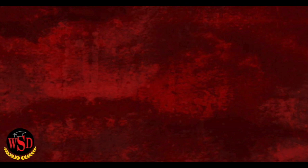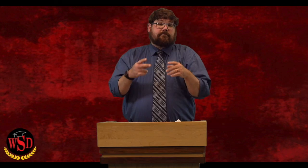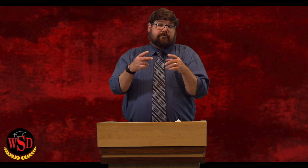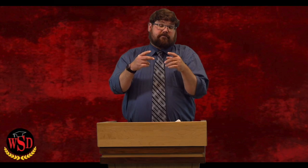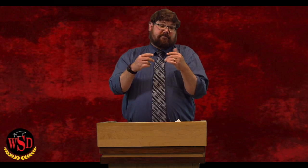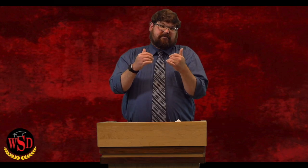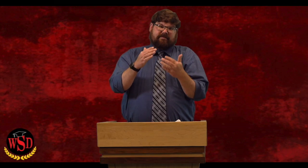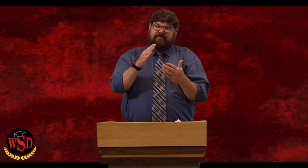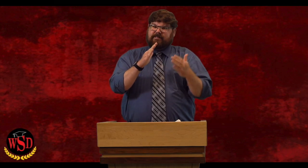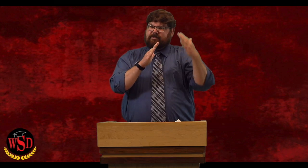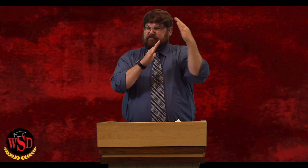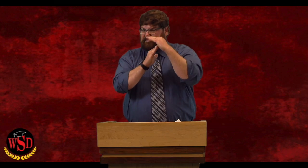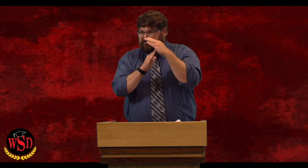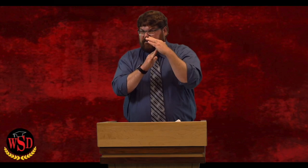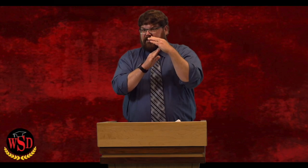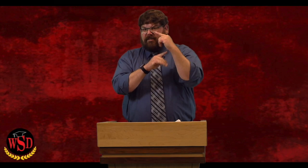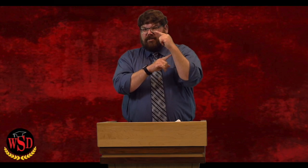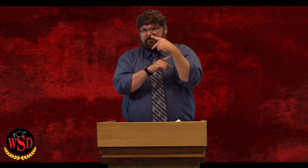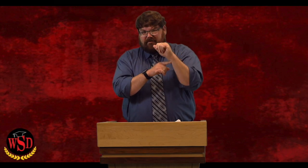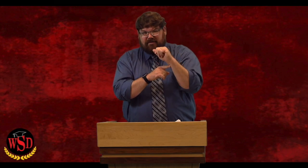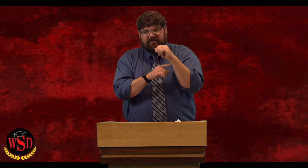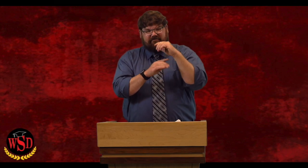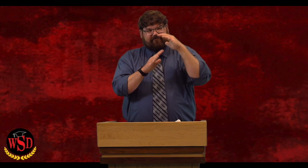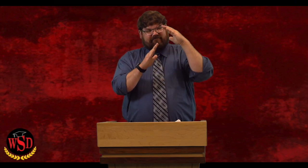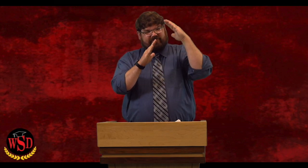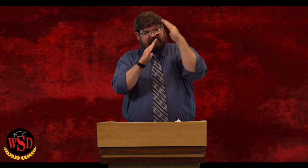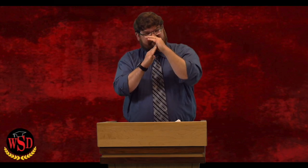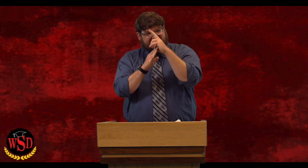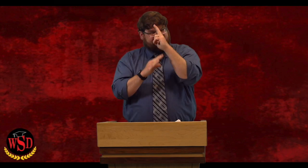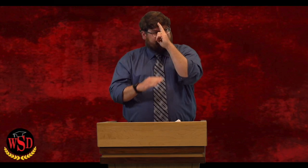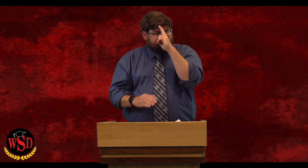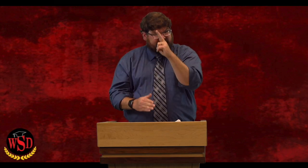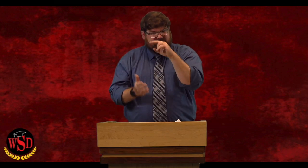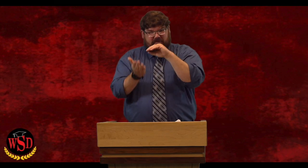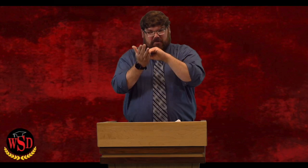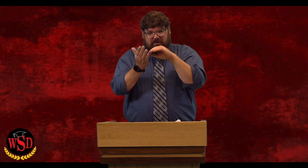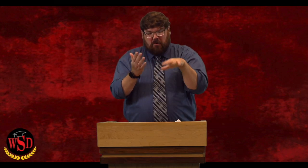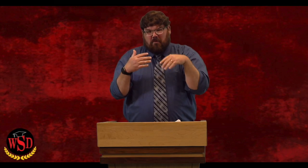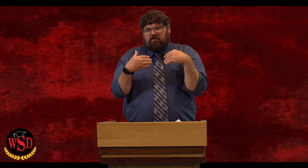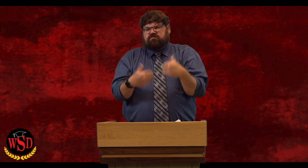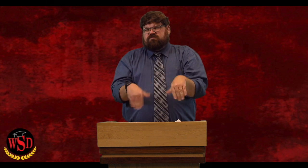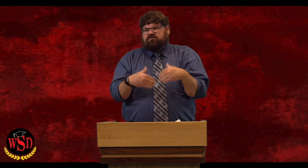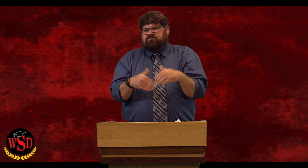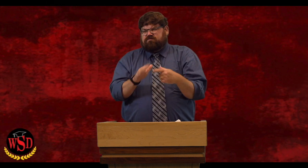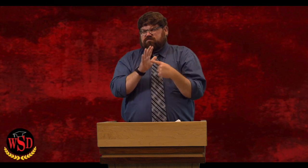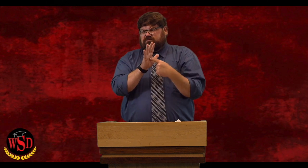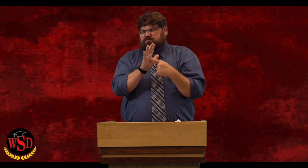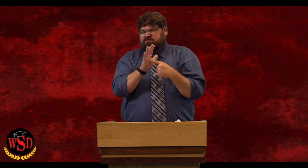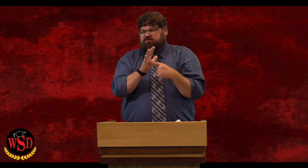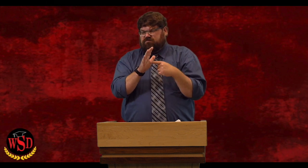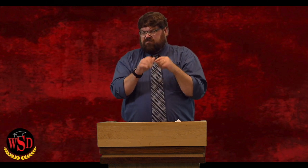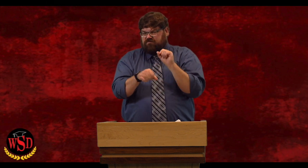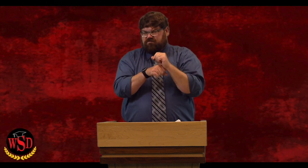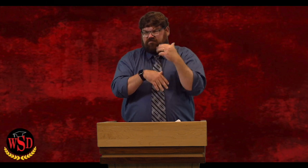Now, the student with the top GPA and the highest honor, who has shown hard work all